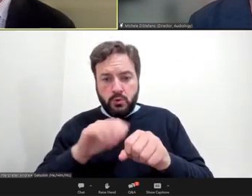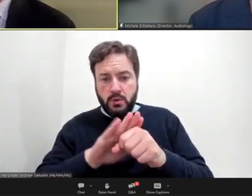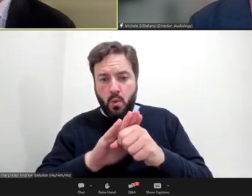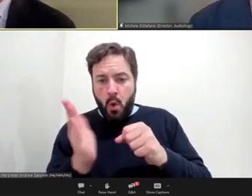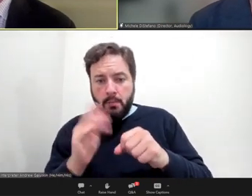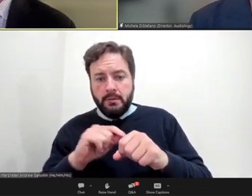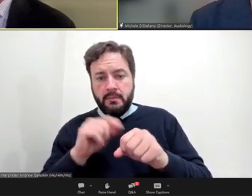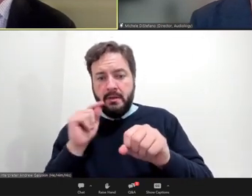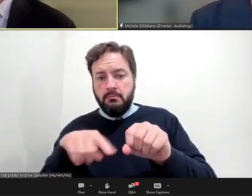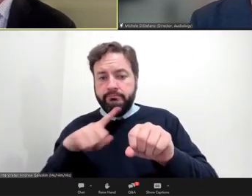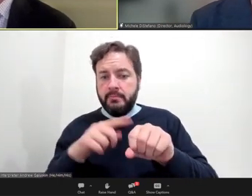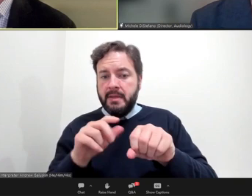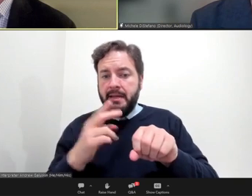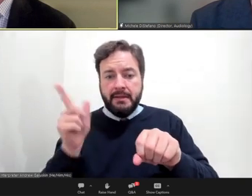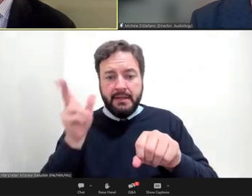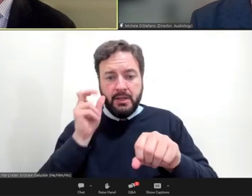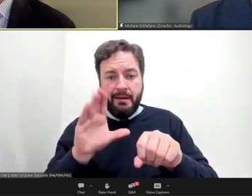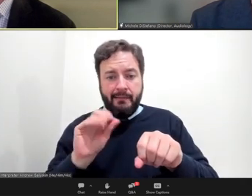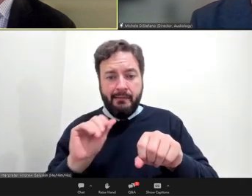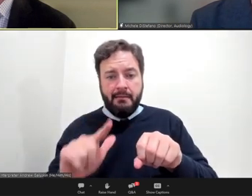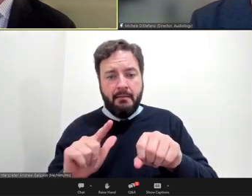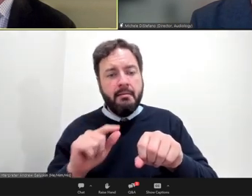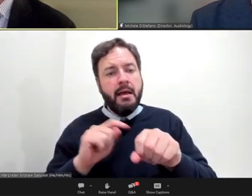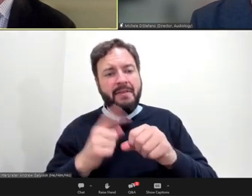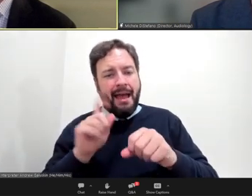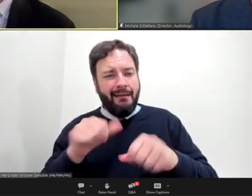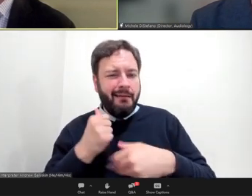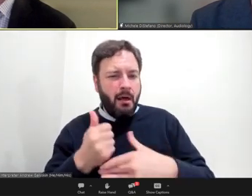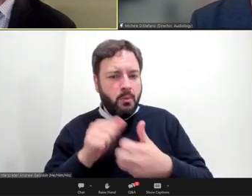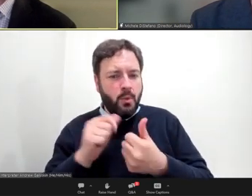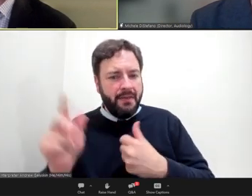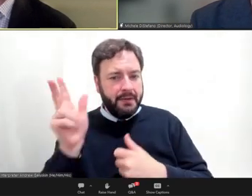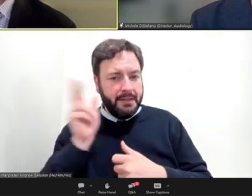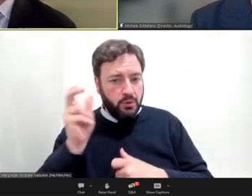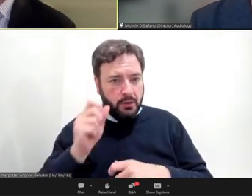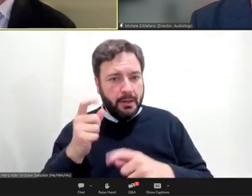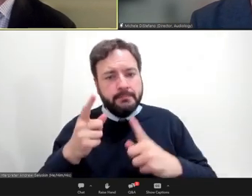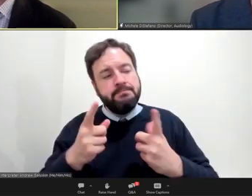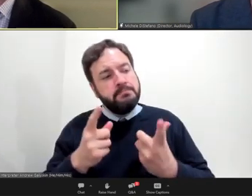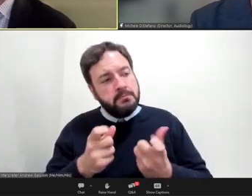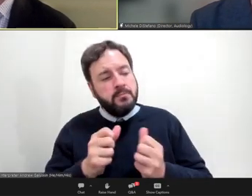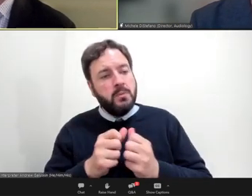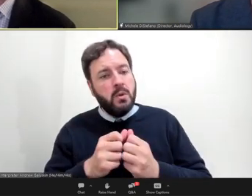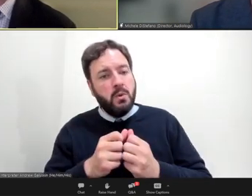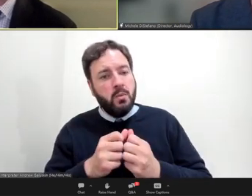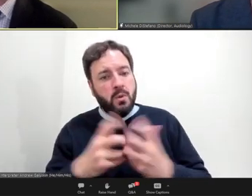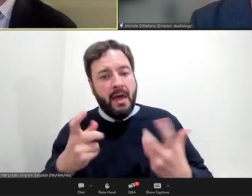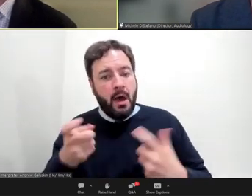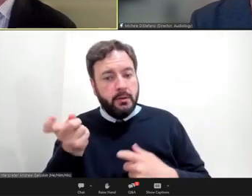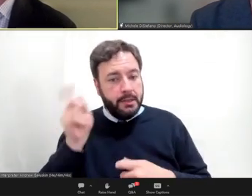successful way to help with hearing. Potentially without the need for a hearing aid. But a vast